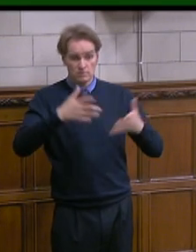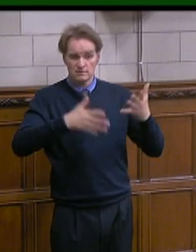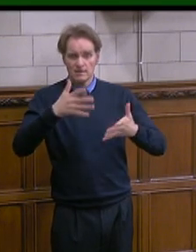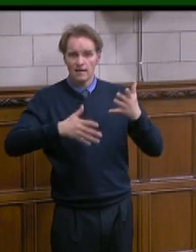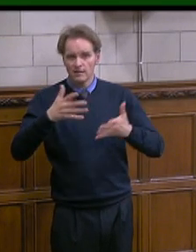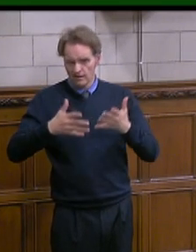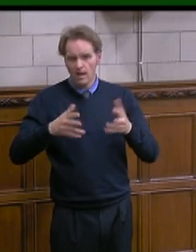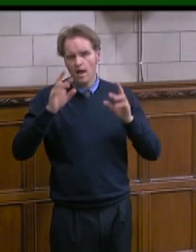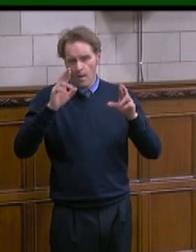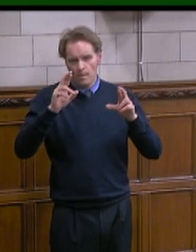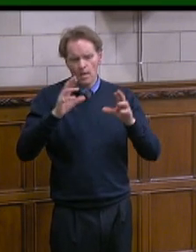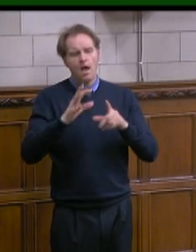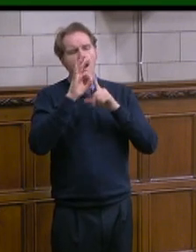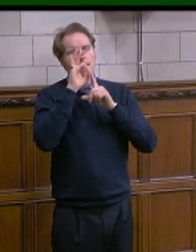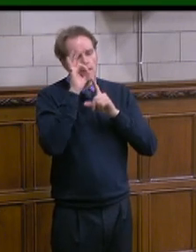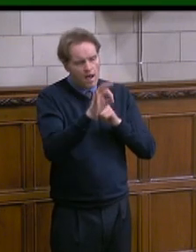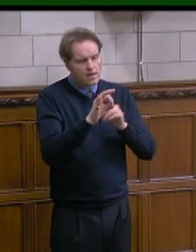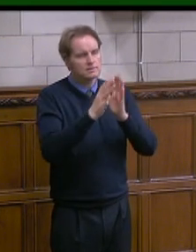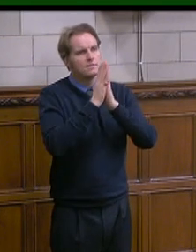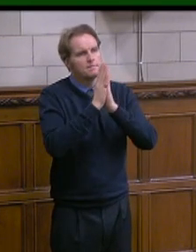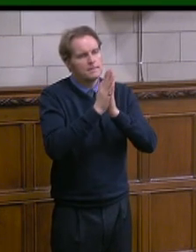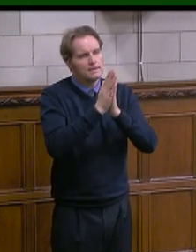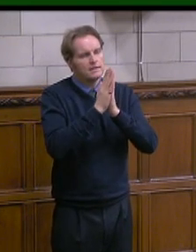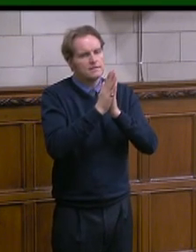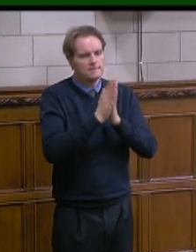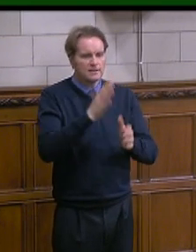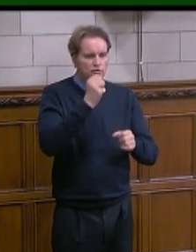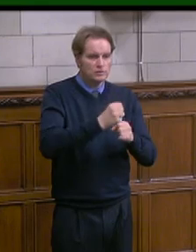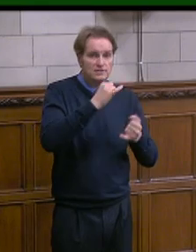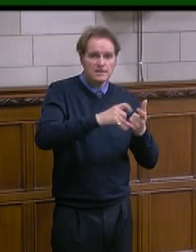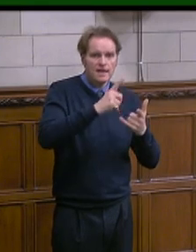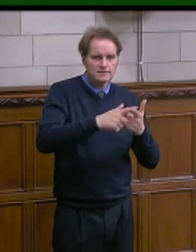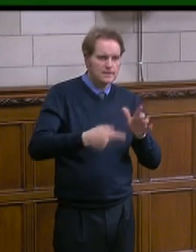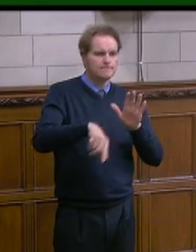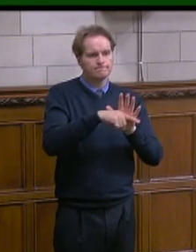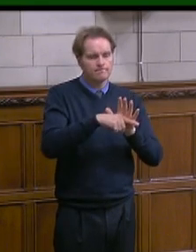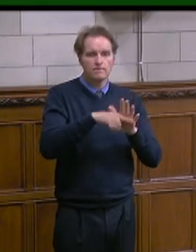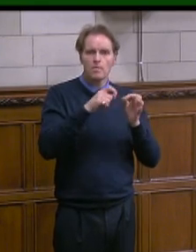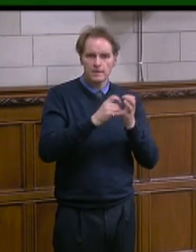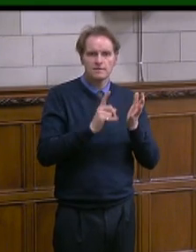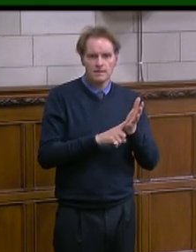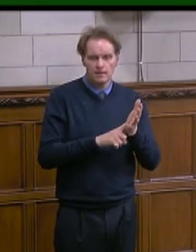I ask him to please make BSL a GCSE.